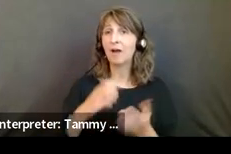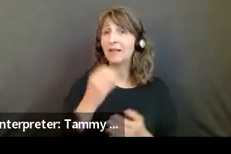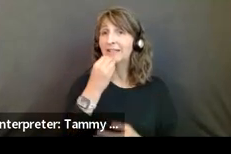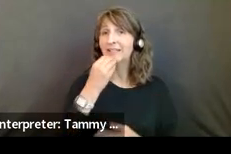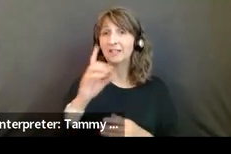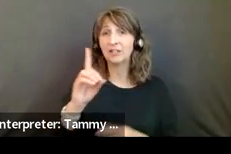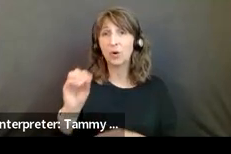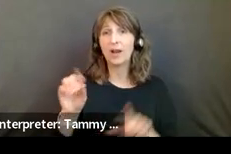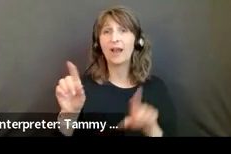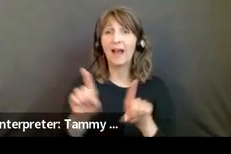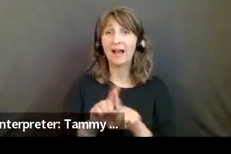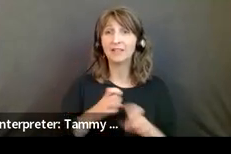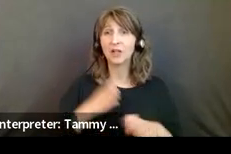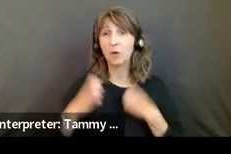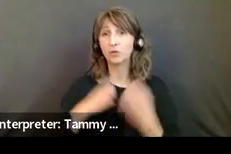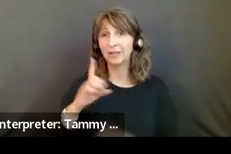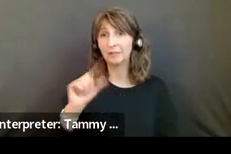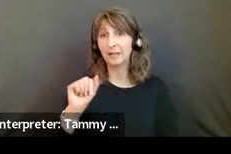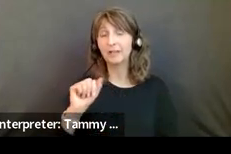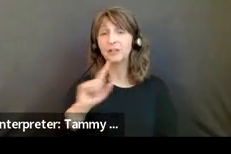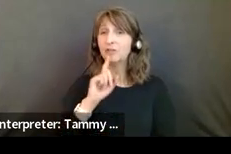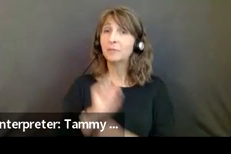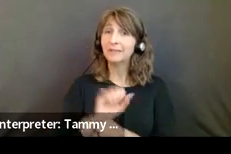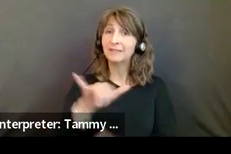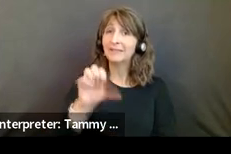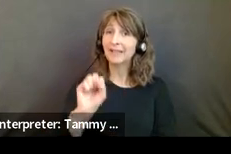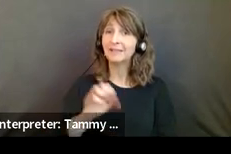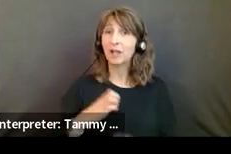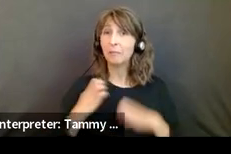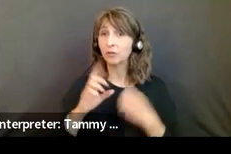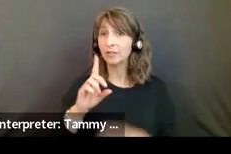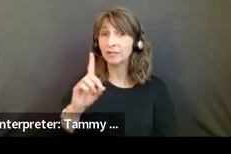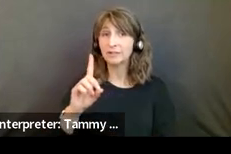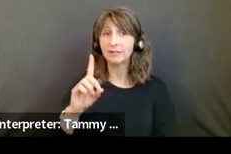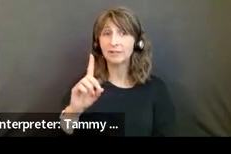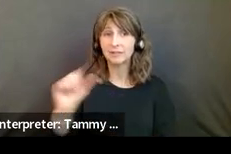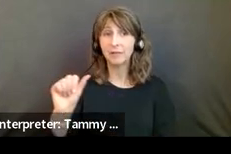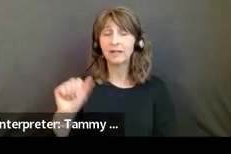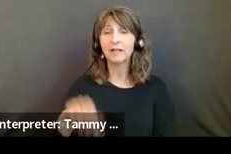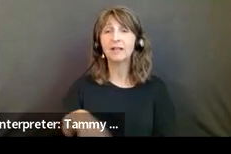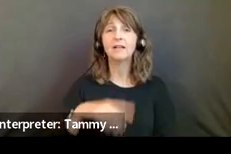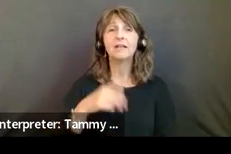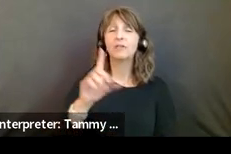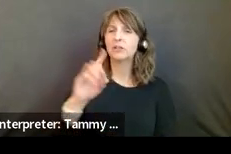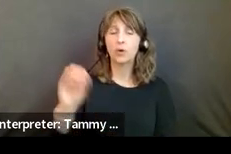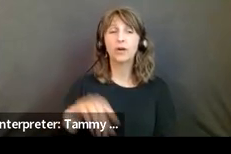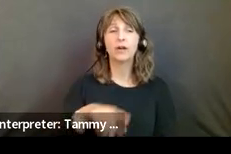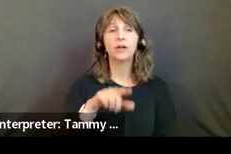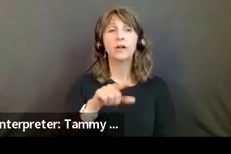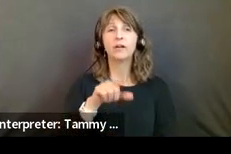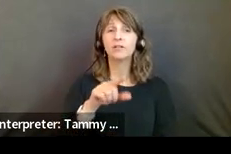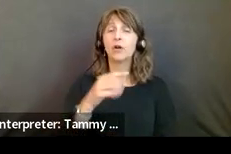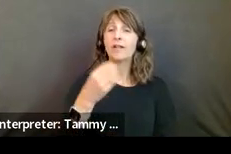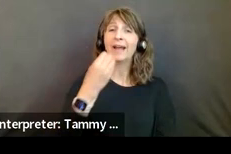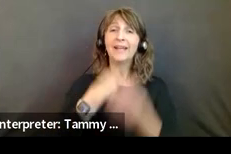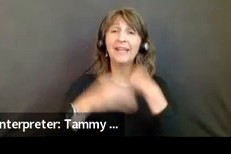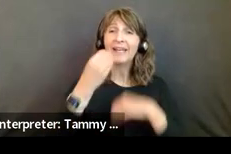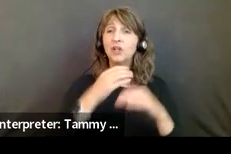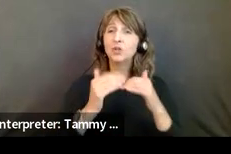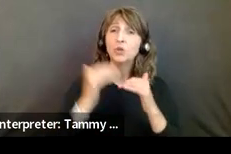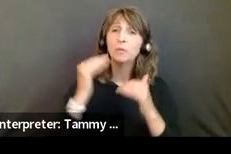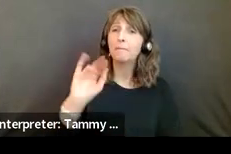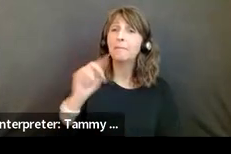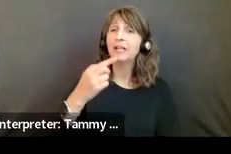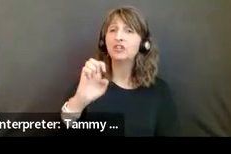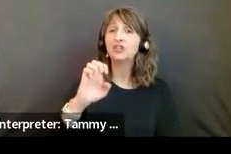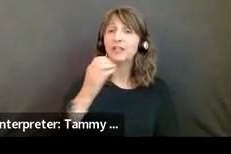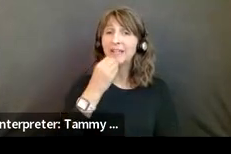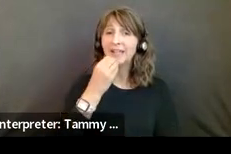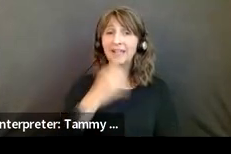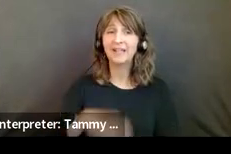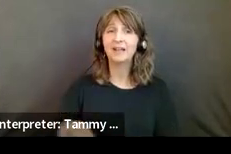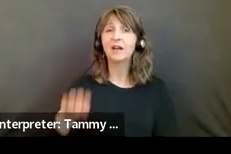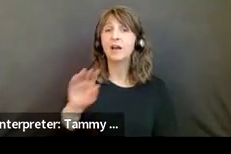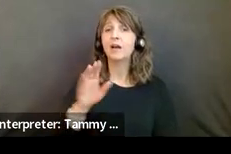And then eating disorder such as anorexia, nerbosa, bulimia, bench eating, all of these disorders have very severe disturbances.